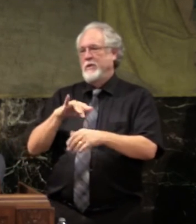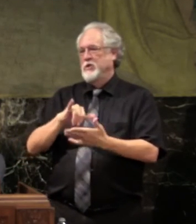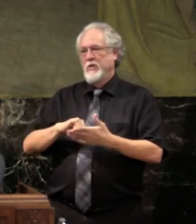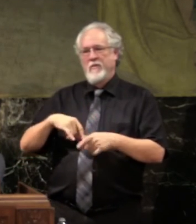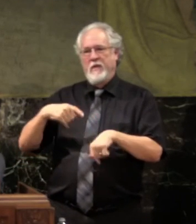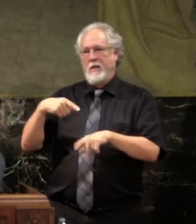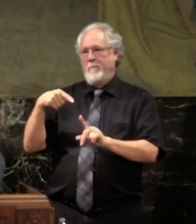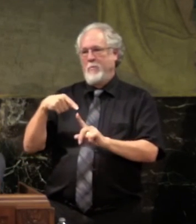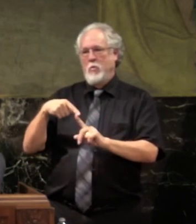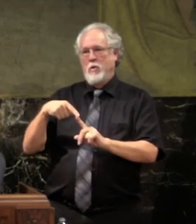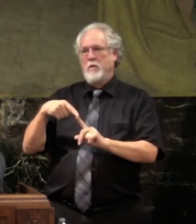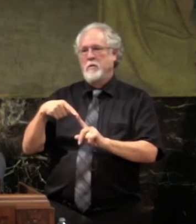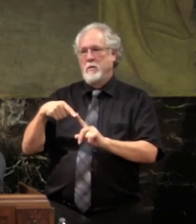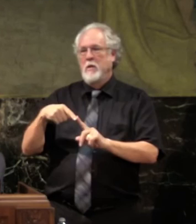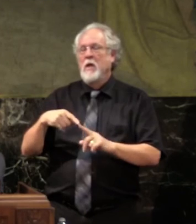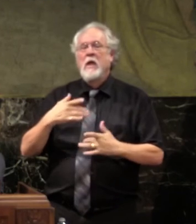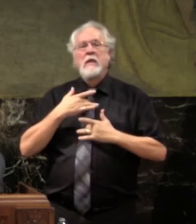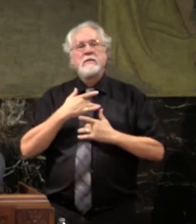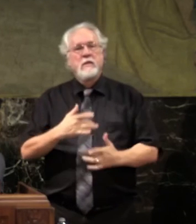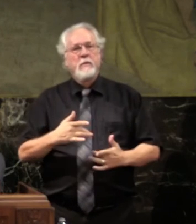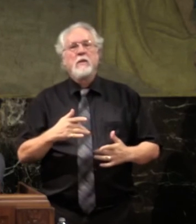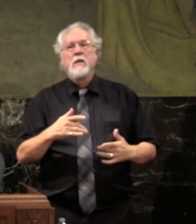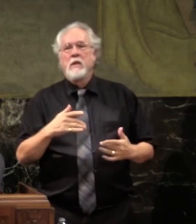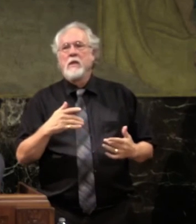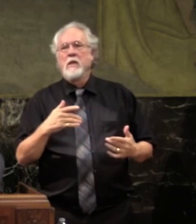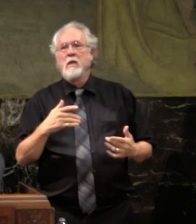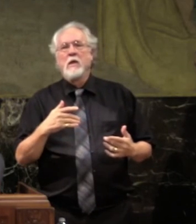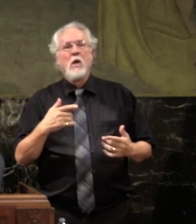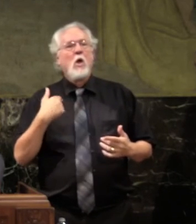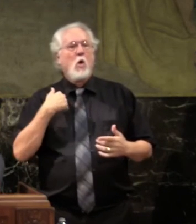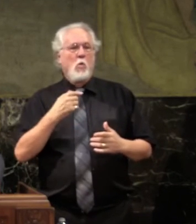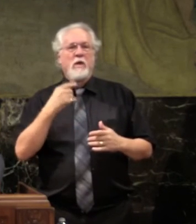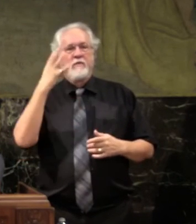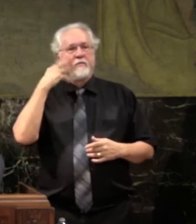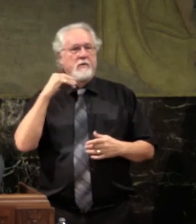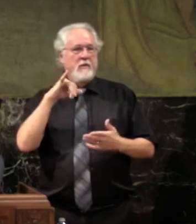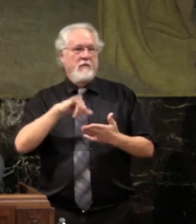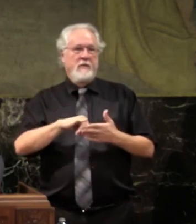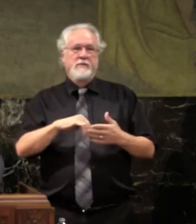typically you know we've gone through this exercise a number of times in the last